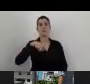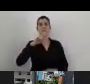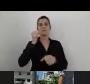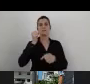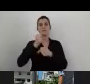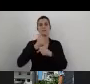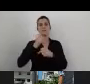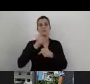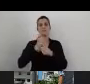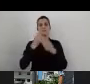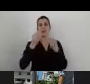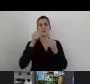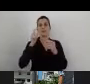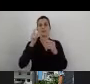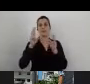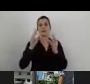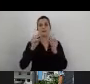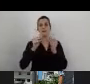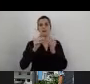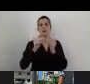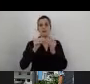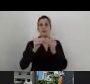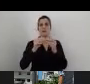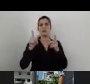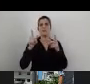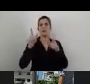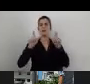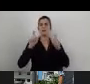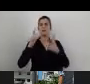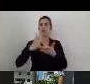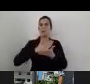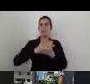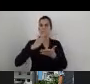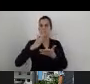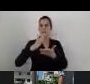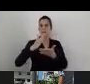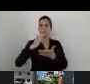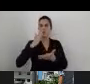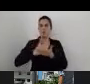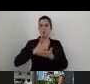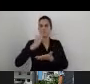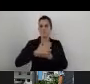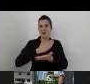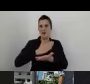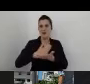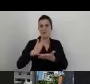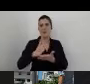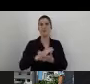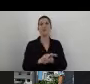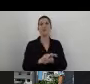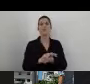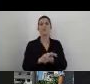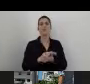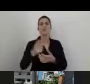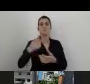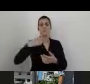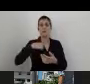the public policy makers in the area of educational and cultural initiative. Also, I'm founder of Ktalise,